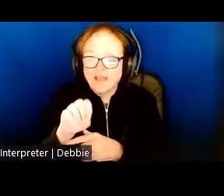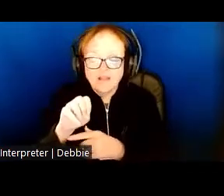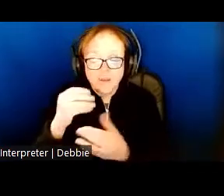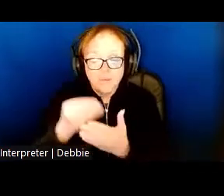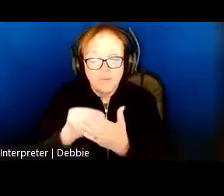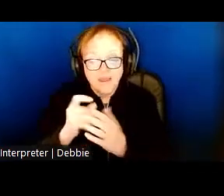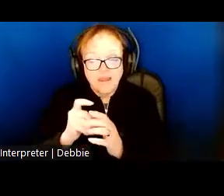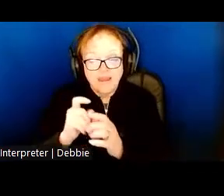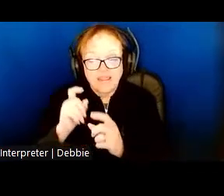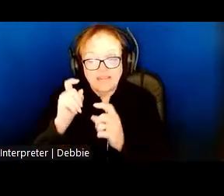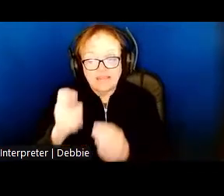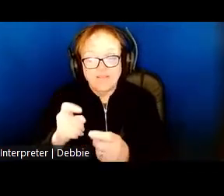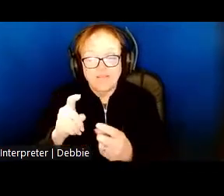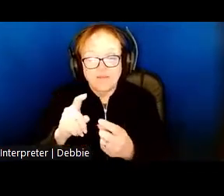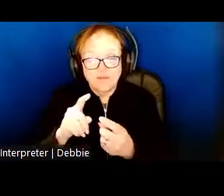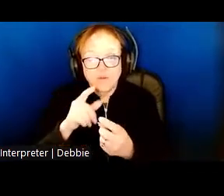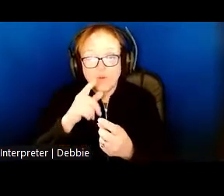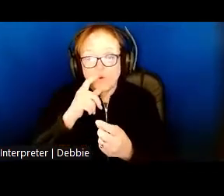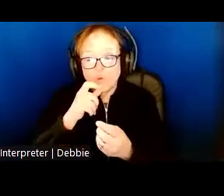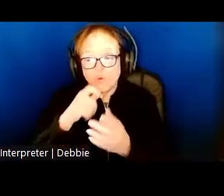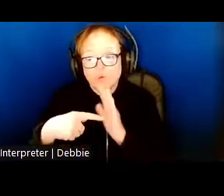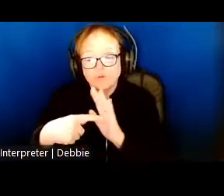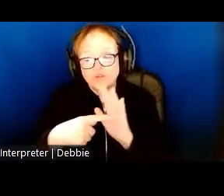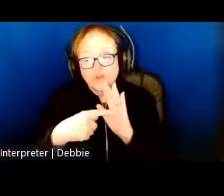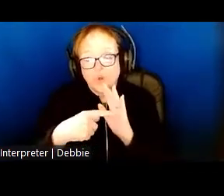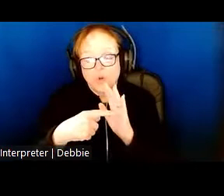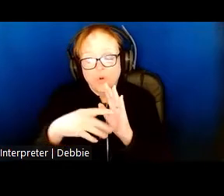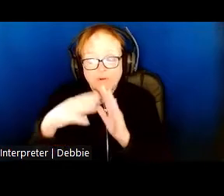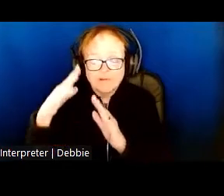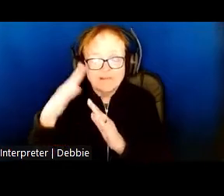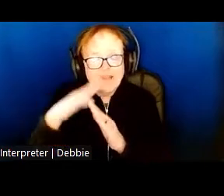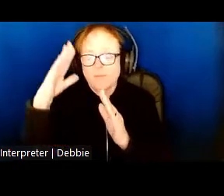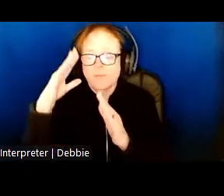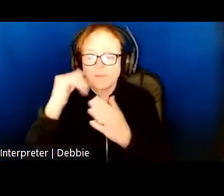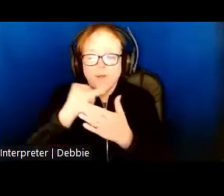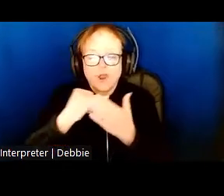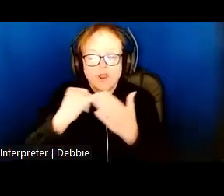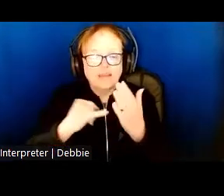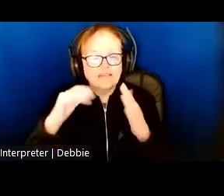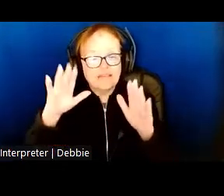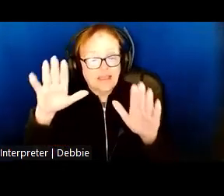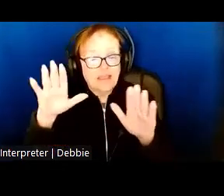applicants who demonstrate the highest artistic excellence regardless of discipline. At the